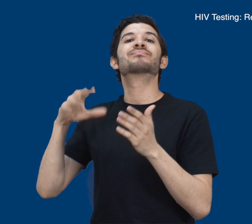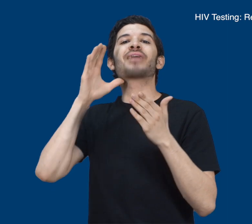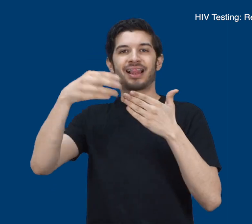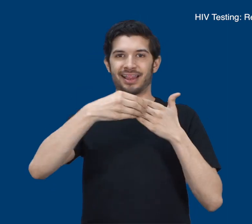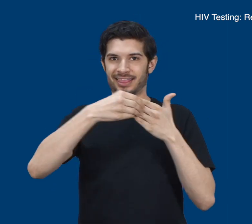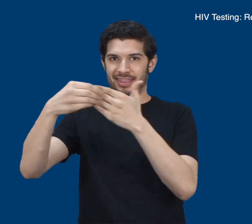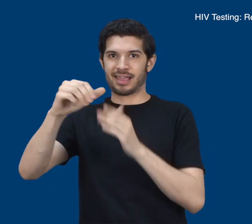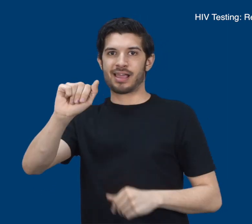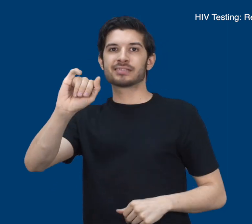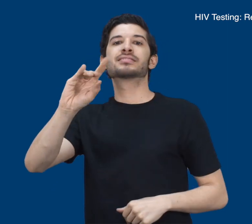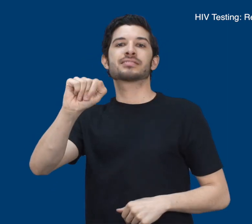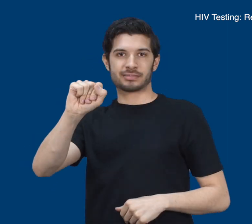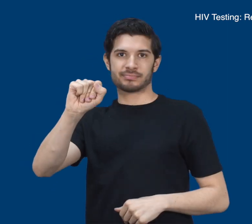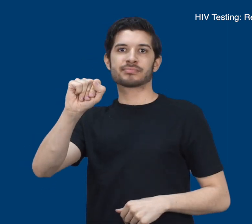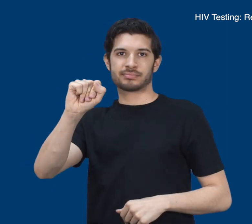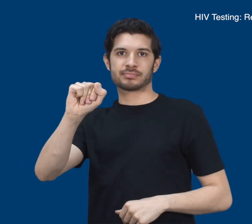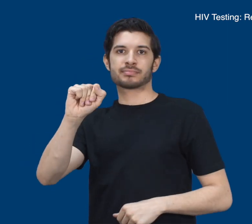your HIV will lead to AIDS.